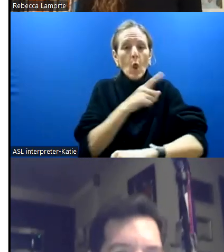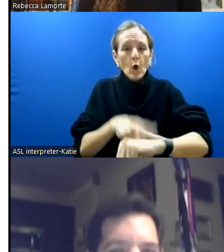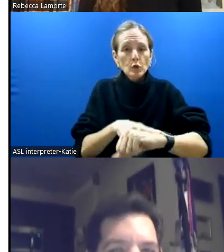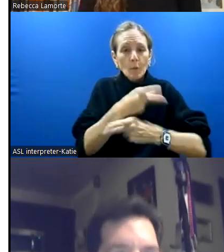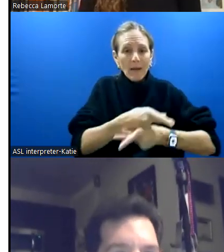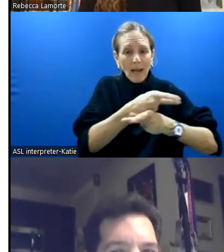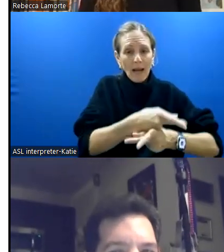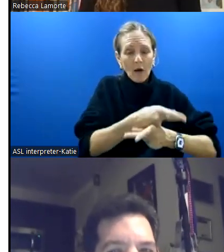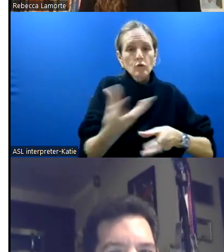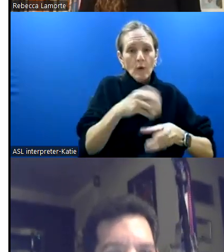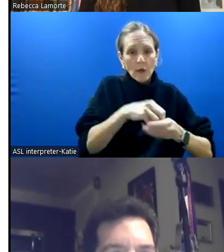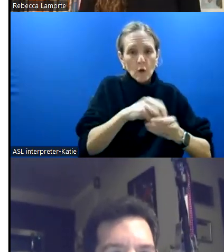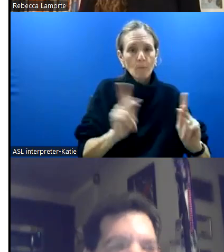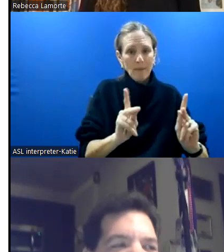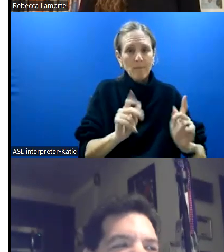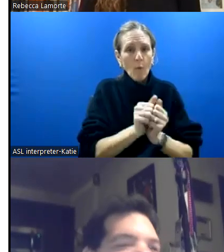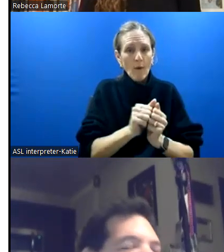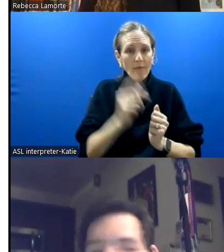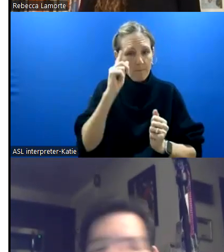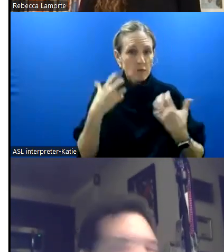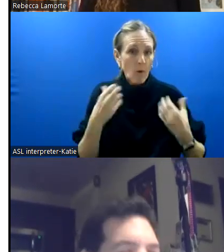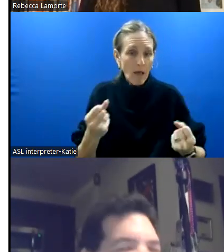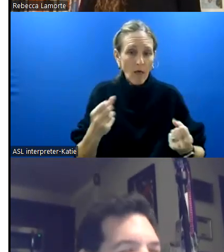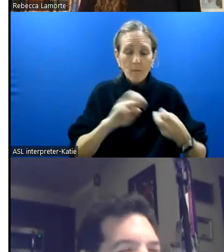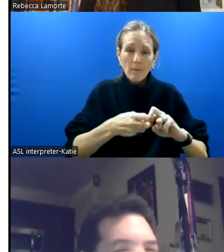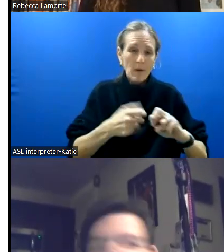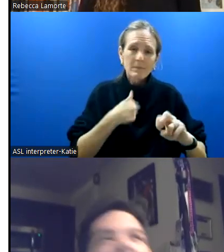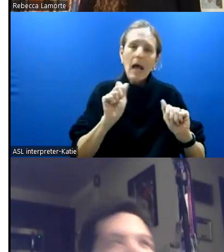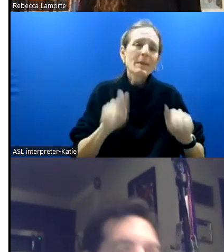with mental health problems. I could go on and on and on.